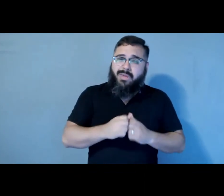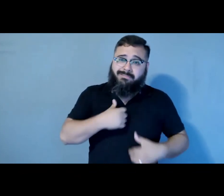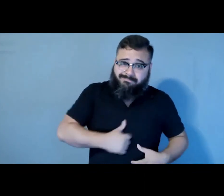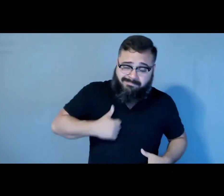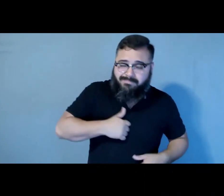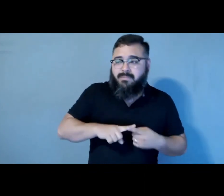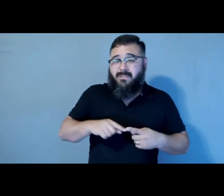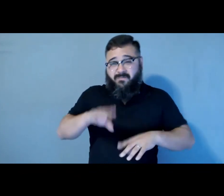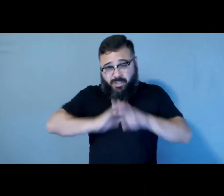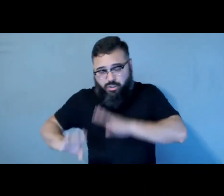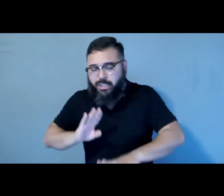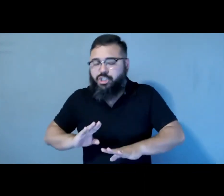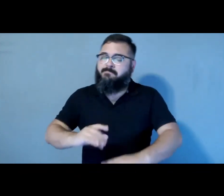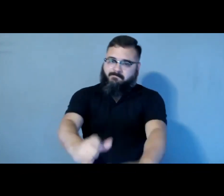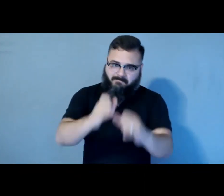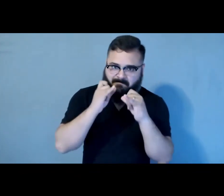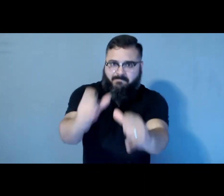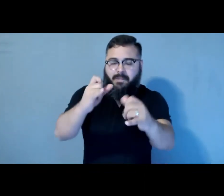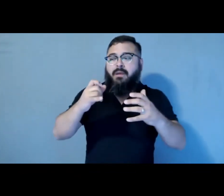but I don't know that it necessarily rises